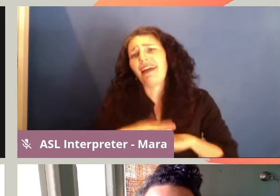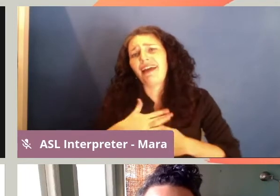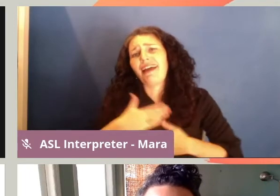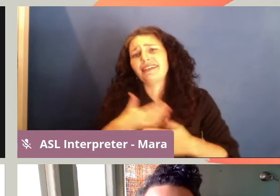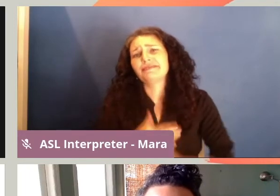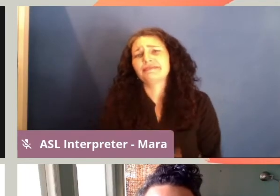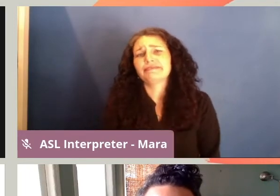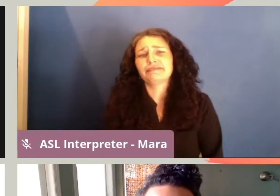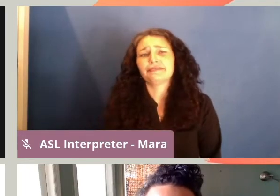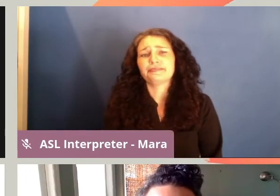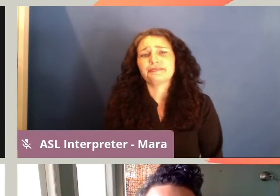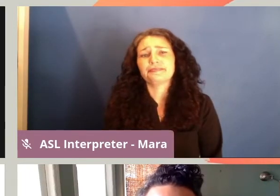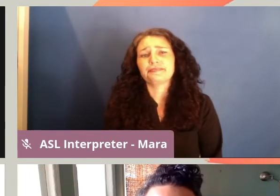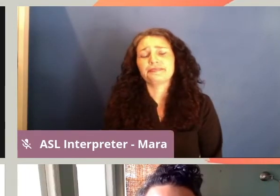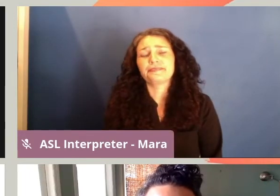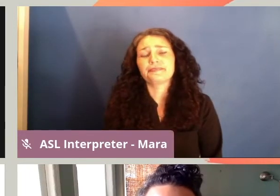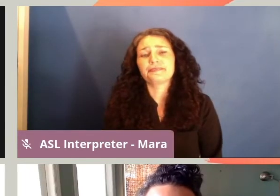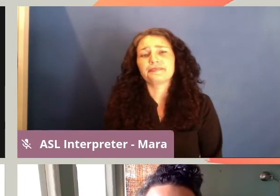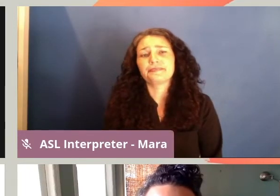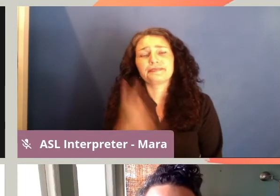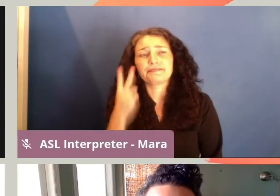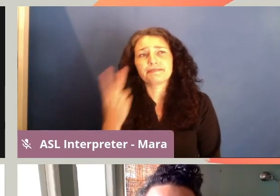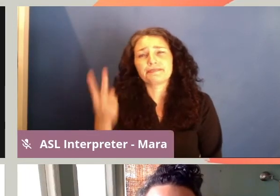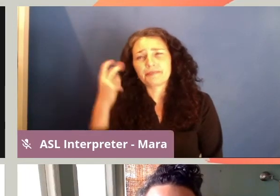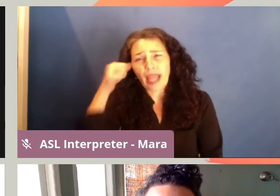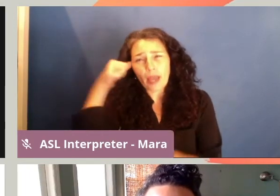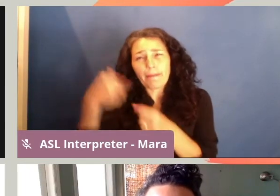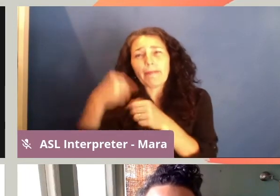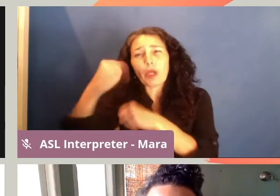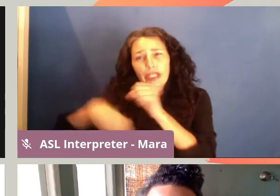I remember years ago there was a director,